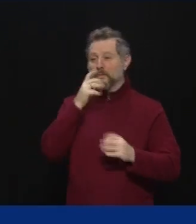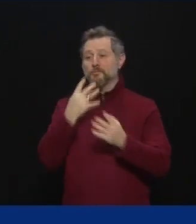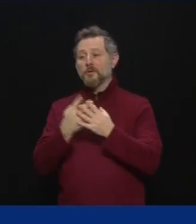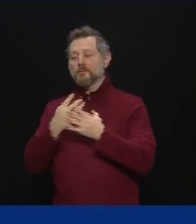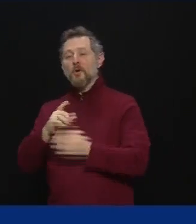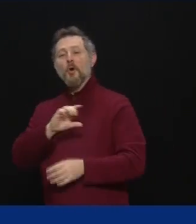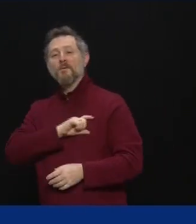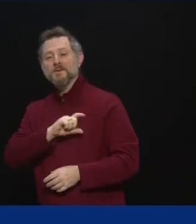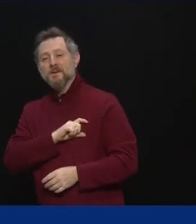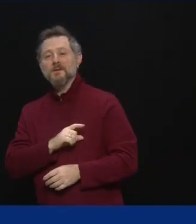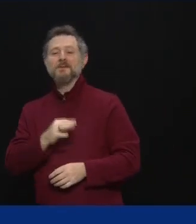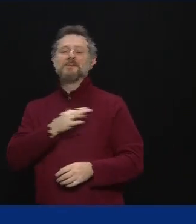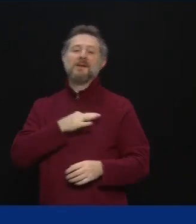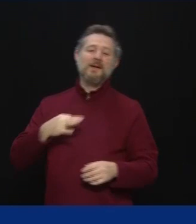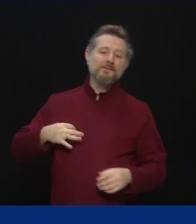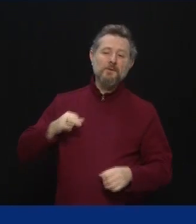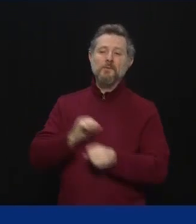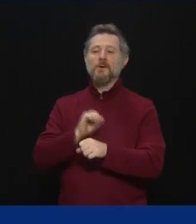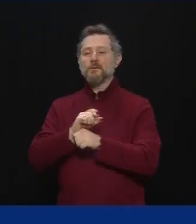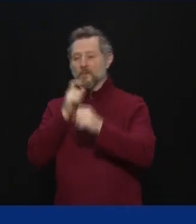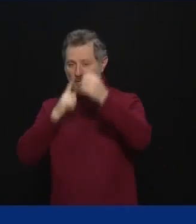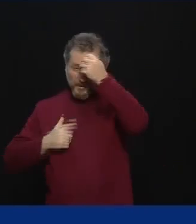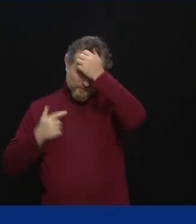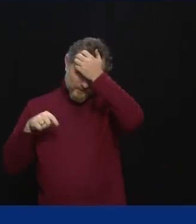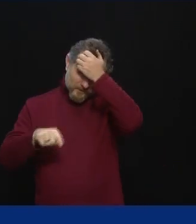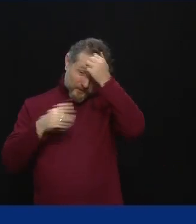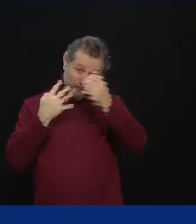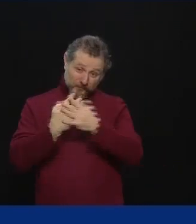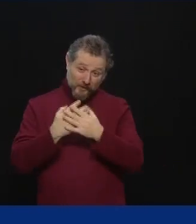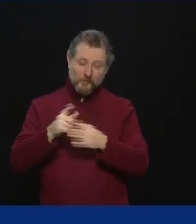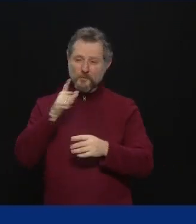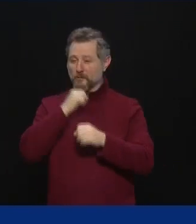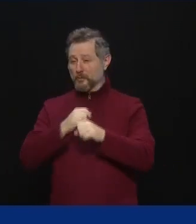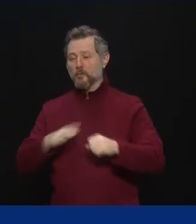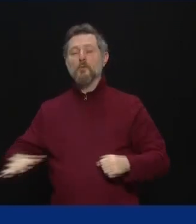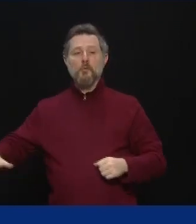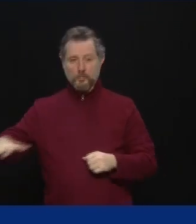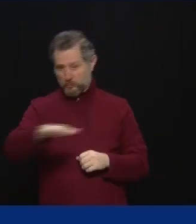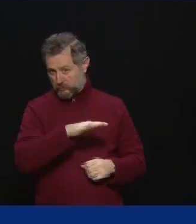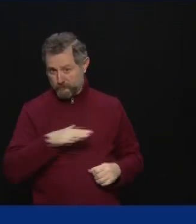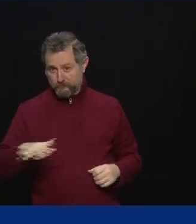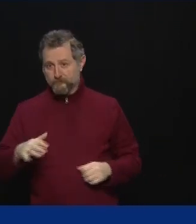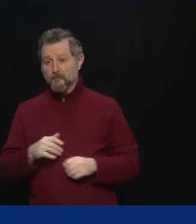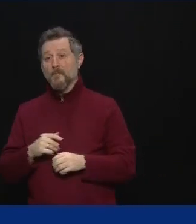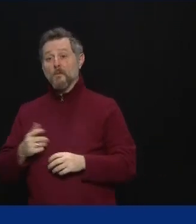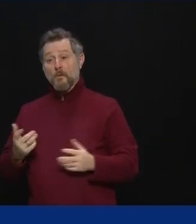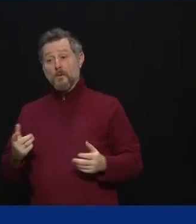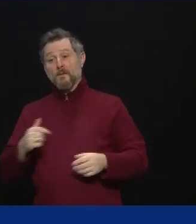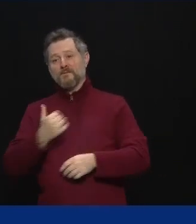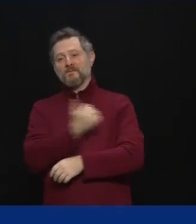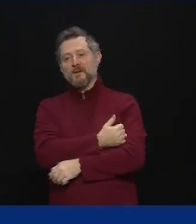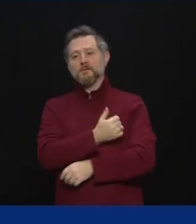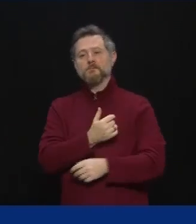FRIENDS. ALSO WE WANT TO PROTECT THE STAFF, THE CORRECTIONS OFFICERS, THE ENTIRE STAFF AND